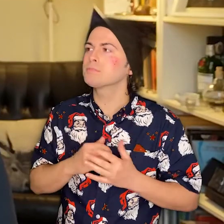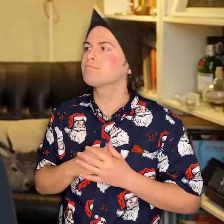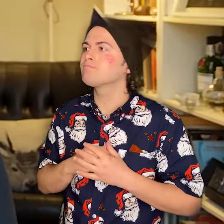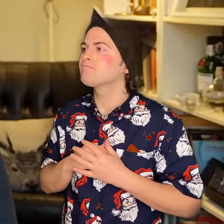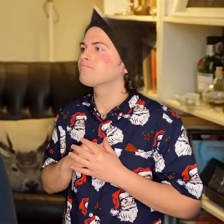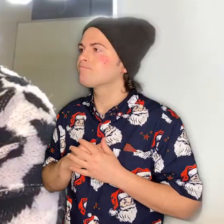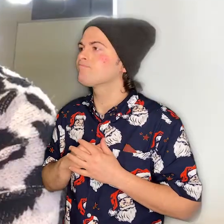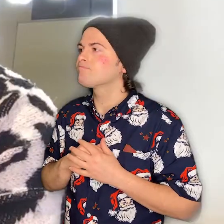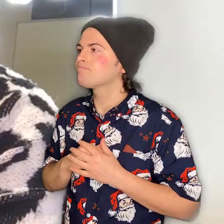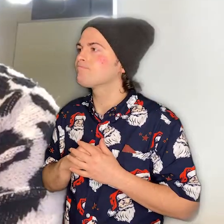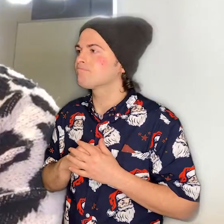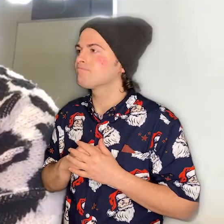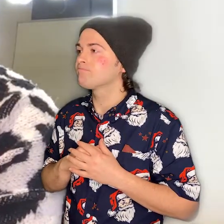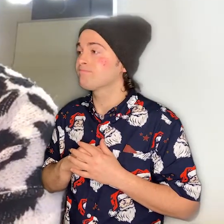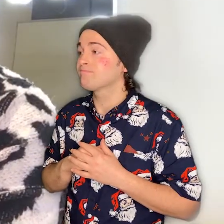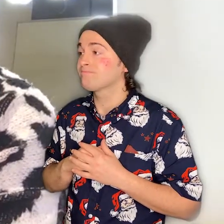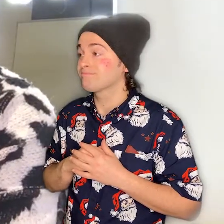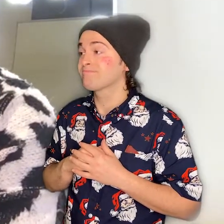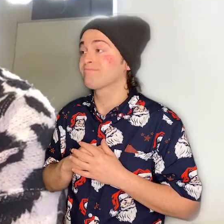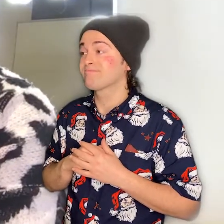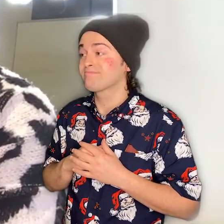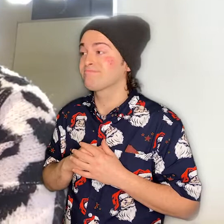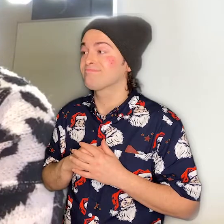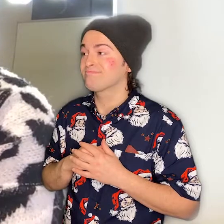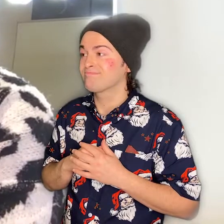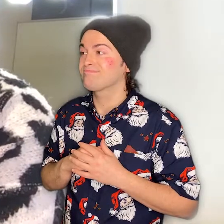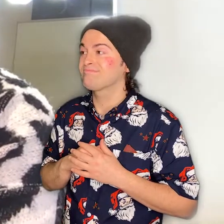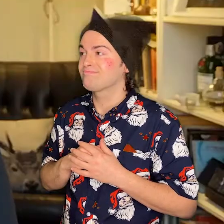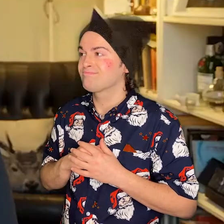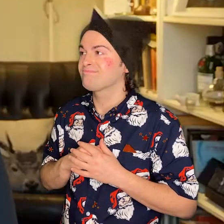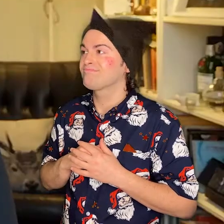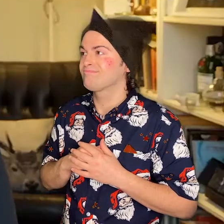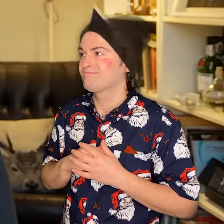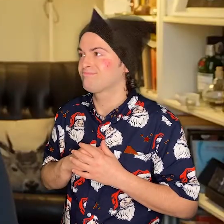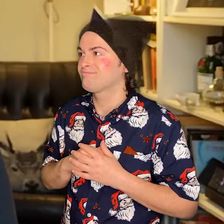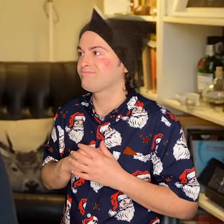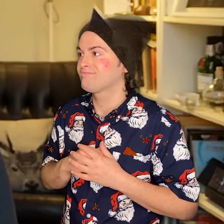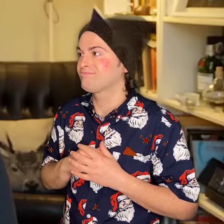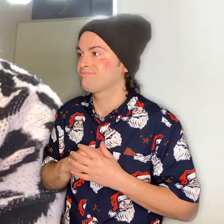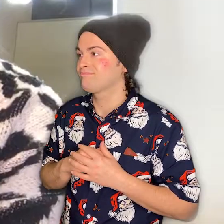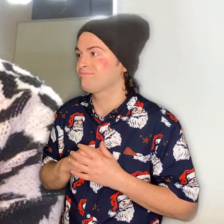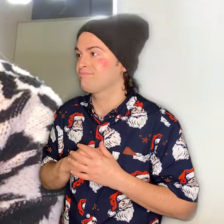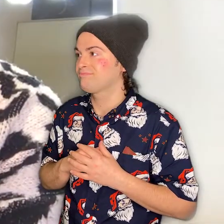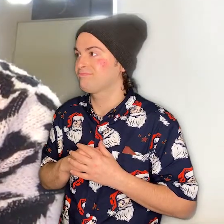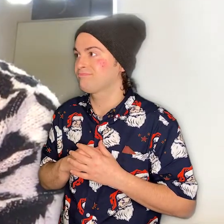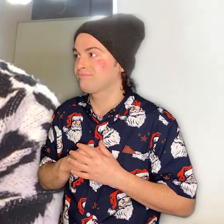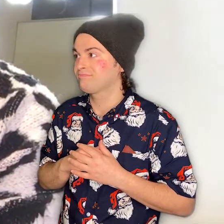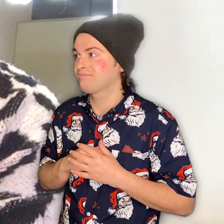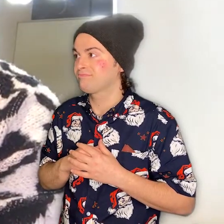Senga - And how much I’ve really enjoyed living with you both. Brian – Okay Senga - But…I really need my own space so